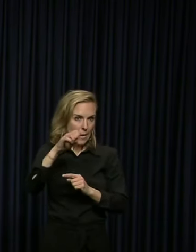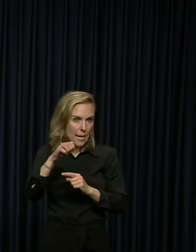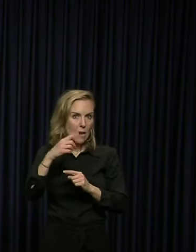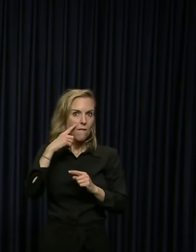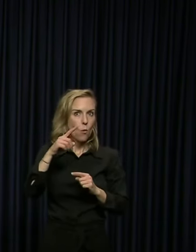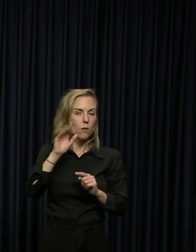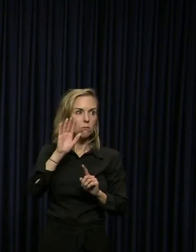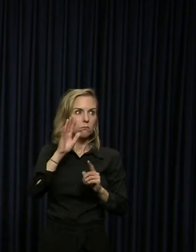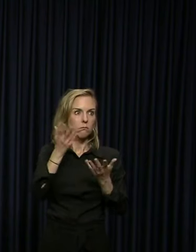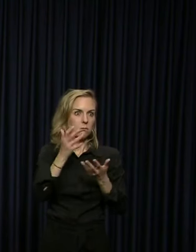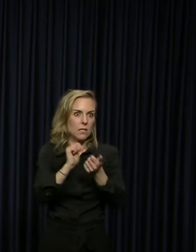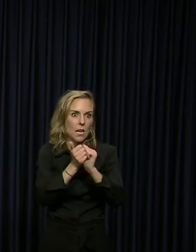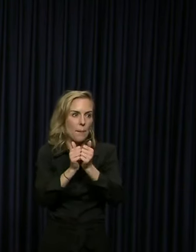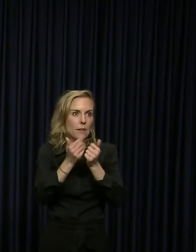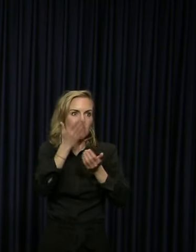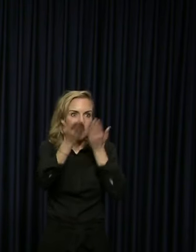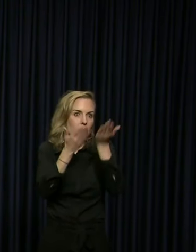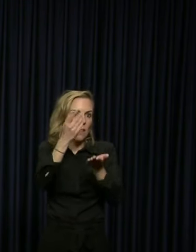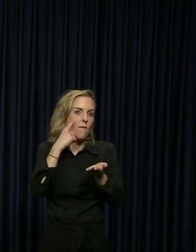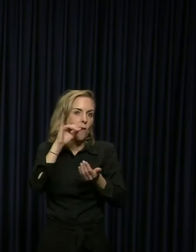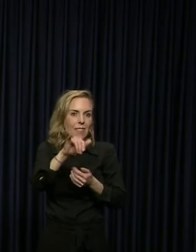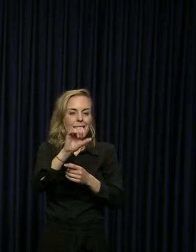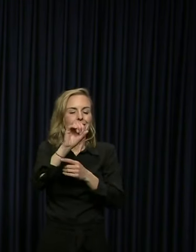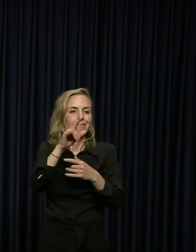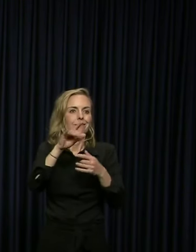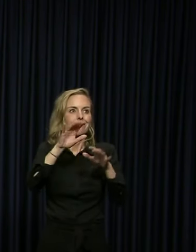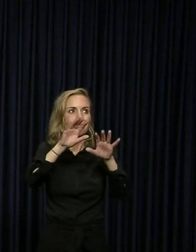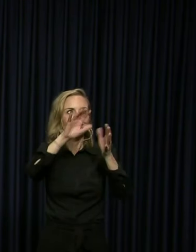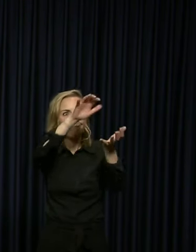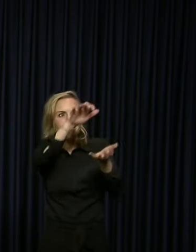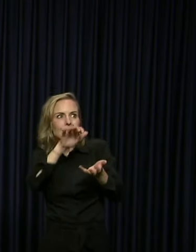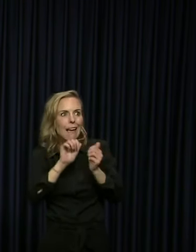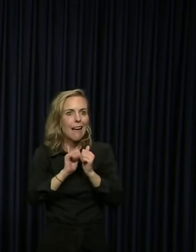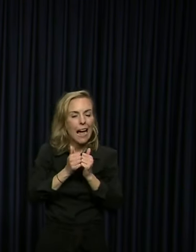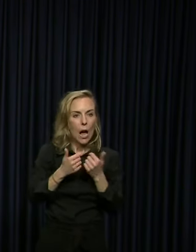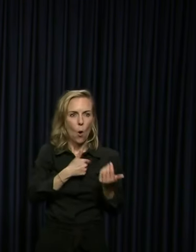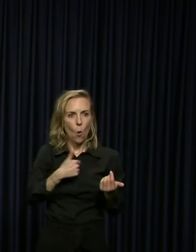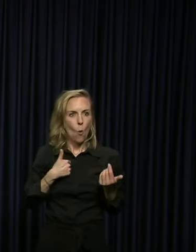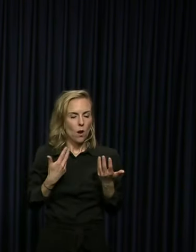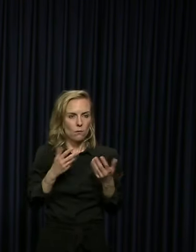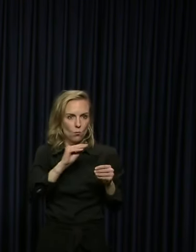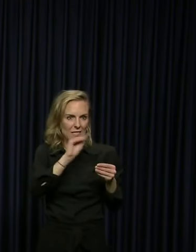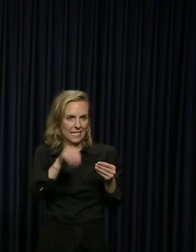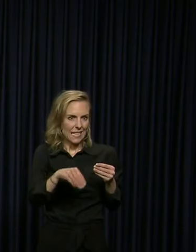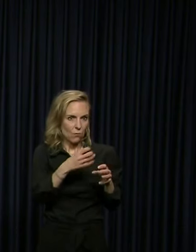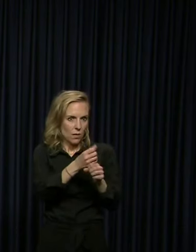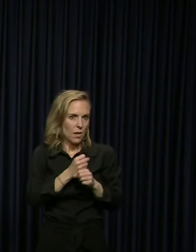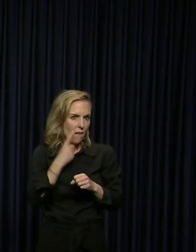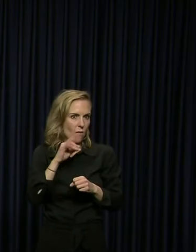WHEN THE FEDERAL GOVERNMENT IS THERE AND ANY TIME THEY WANT TO